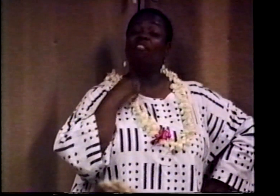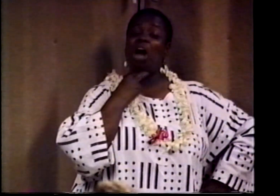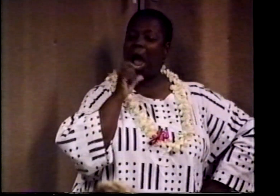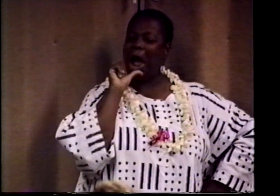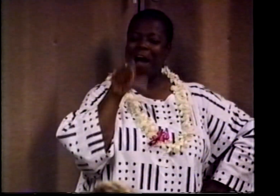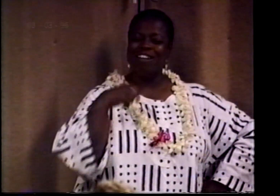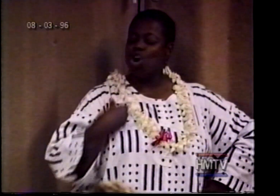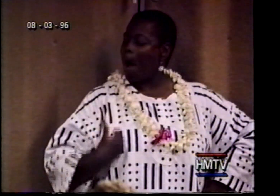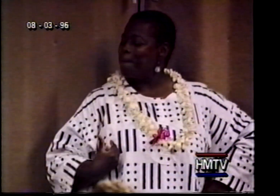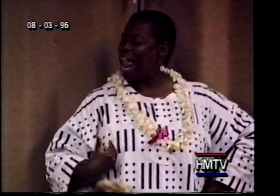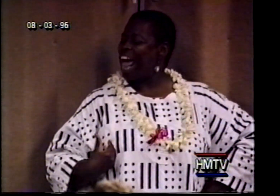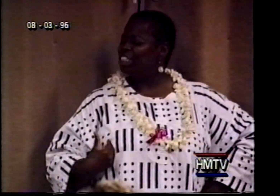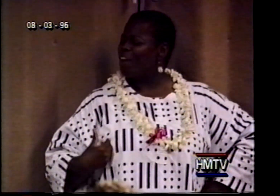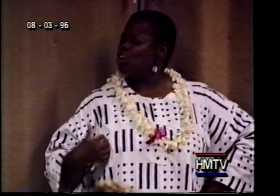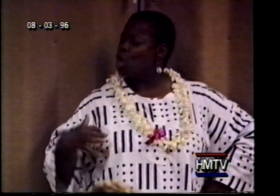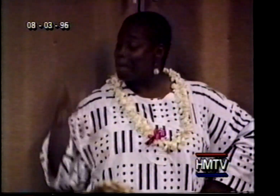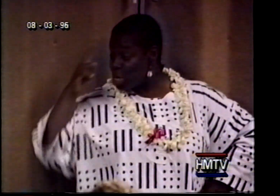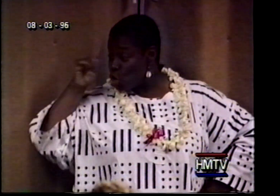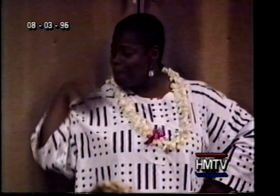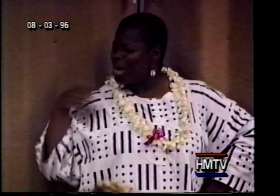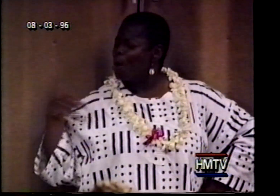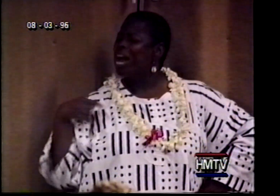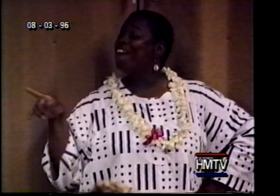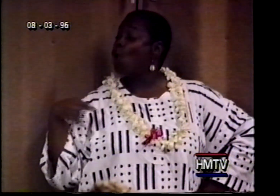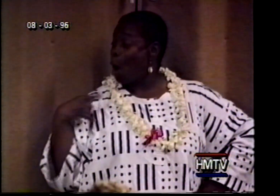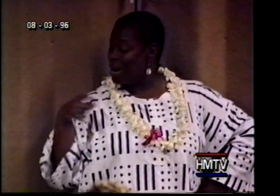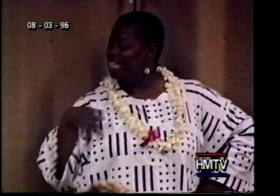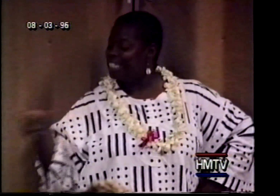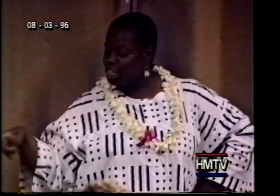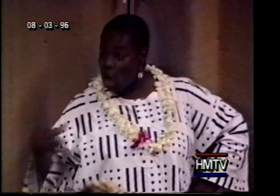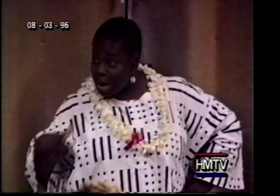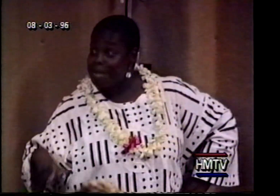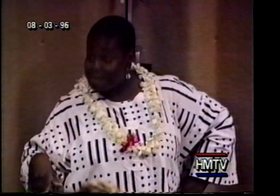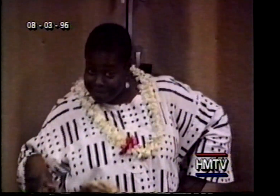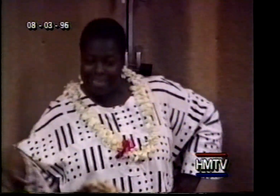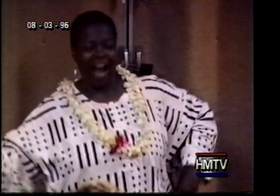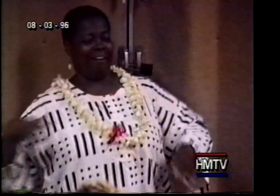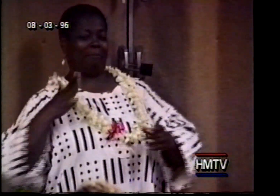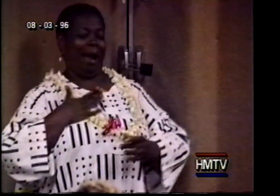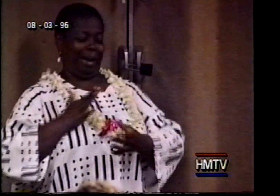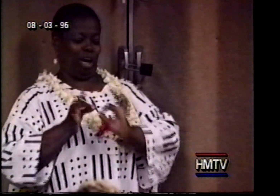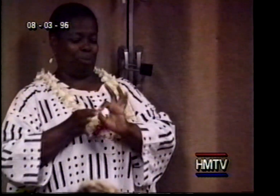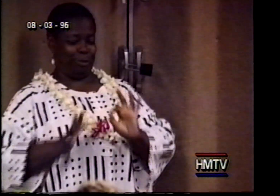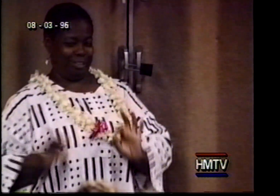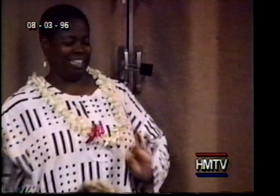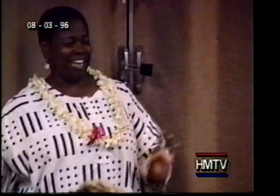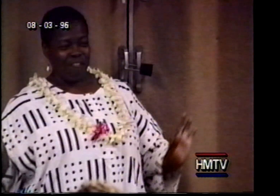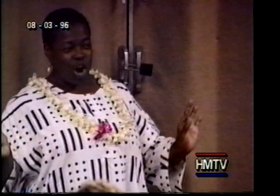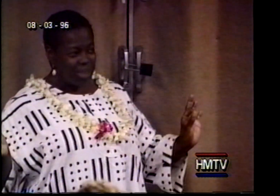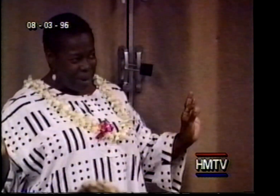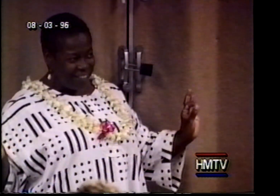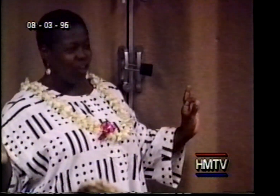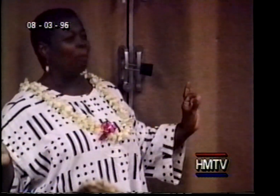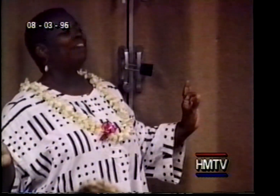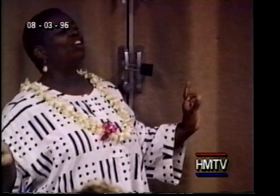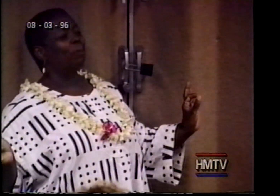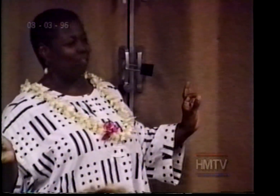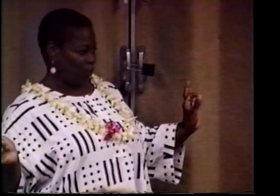My sister would work on my lip-reading skills, and she became my interpreter.